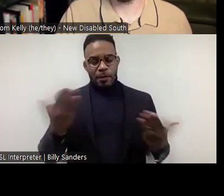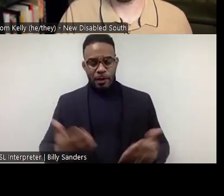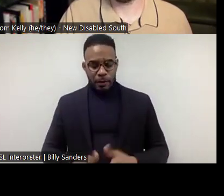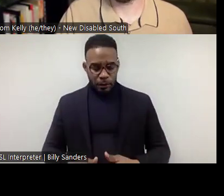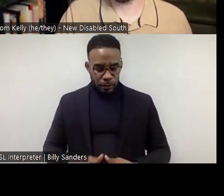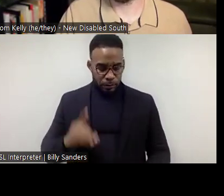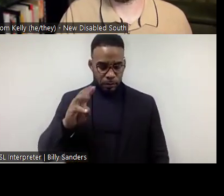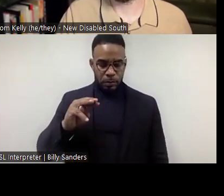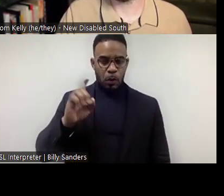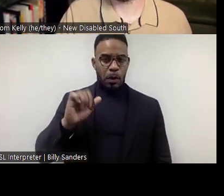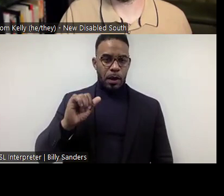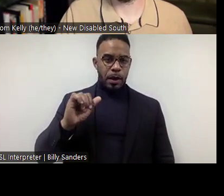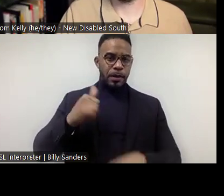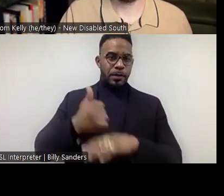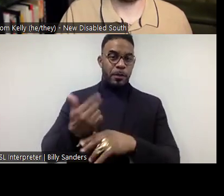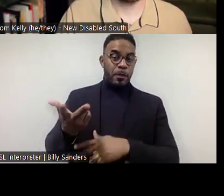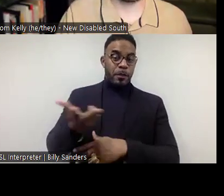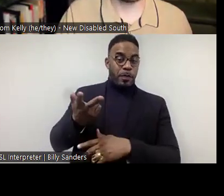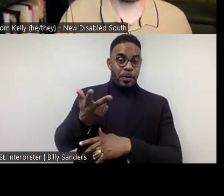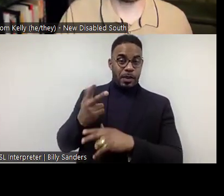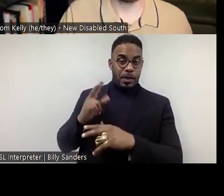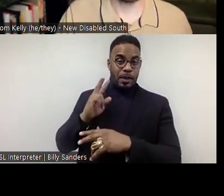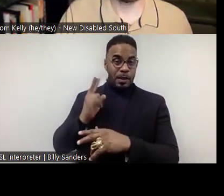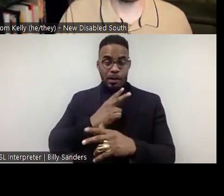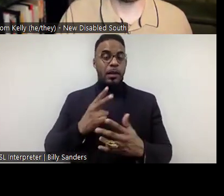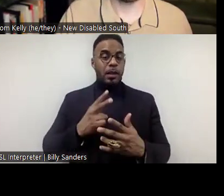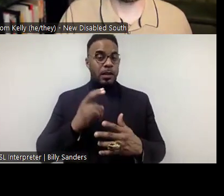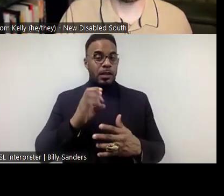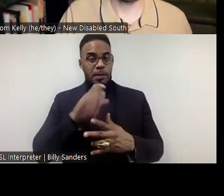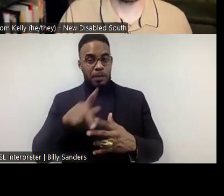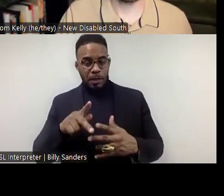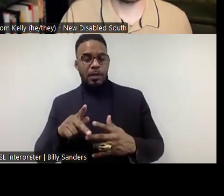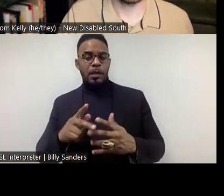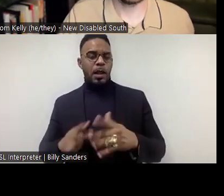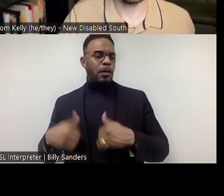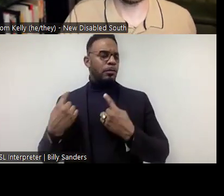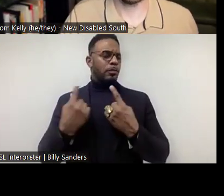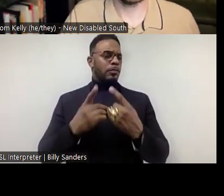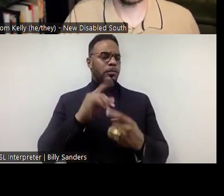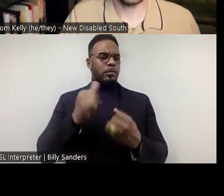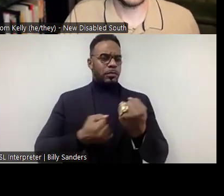organization that started just a few years ago and we're so lucky to have them. Dom is one of a set of triplets with